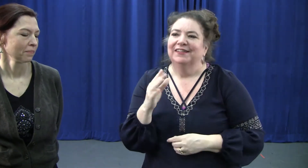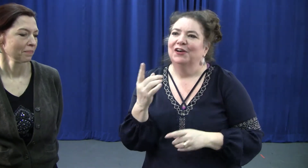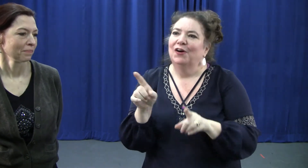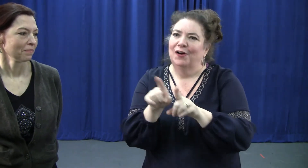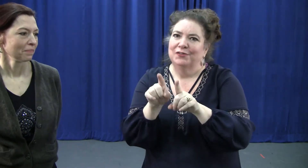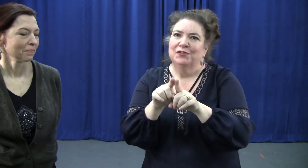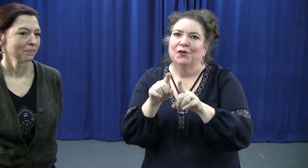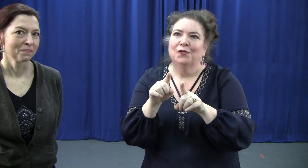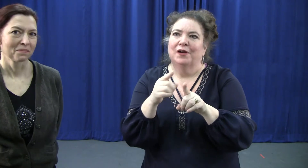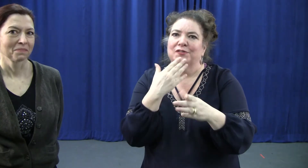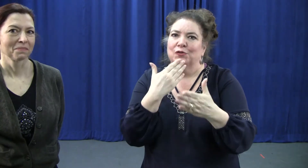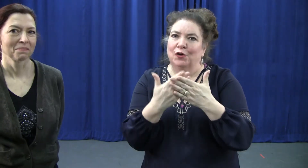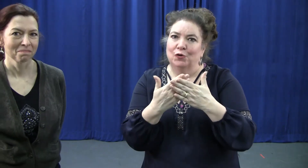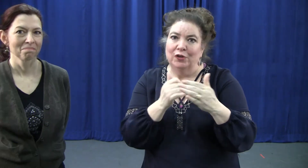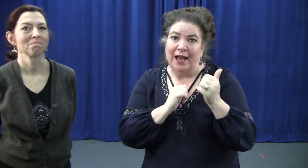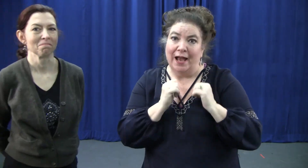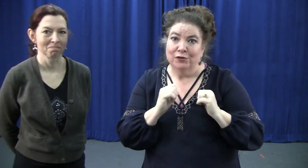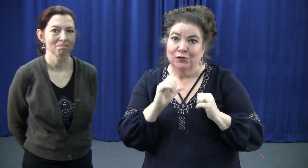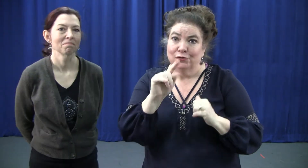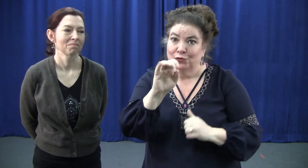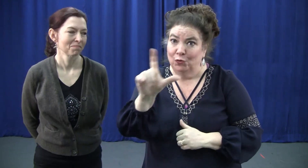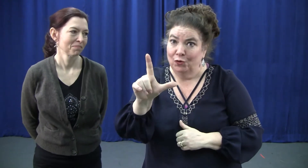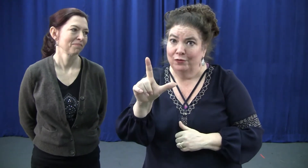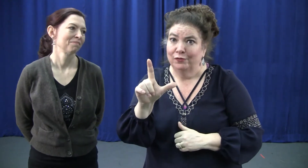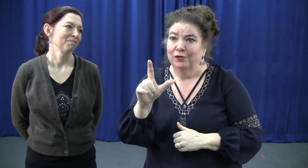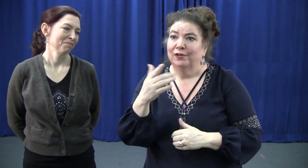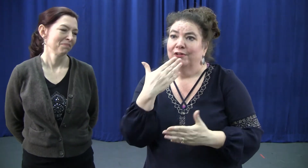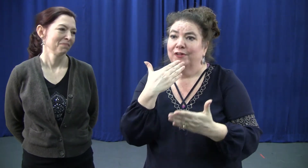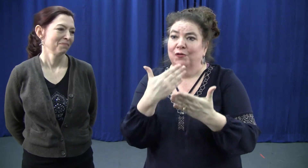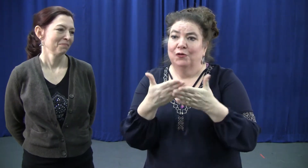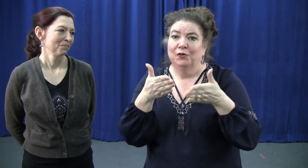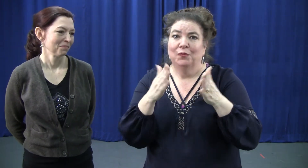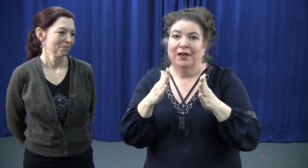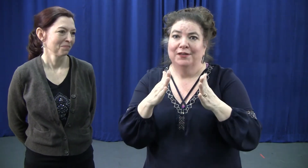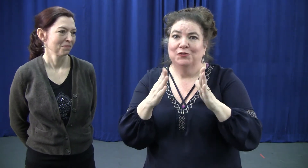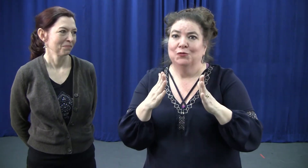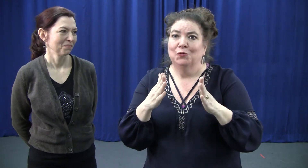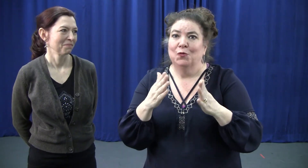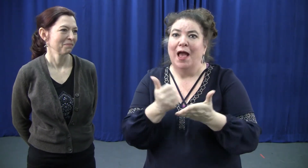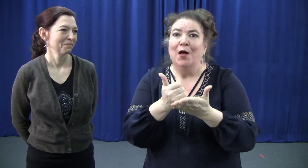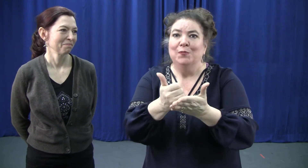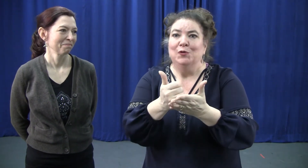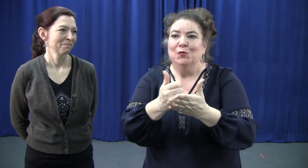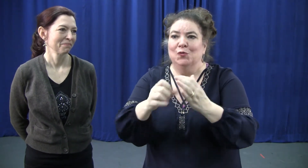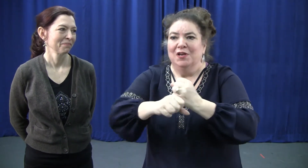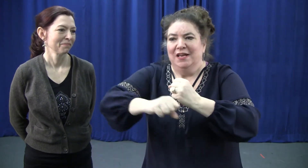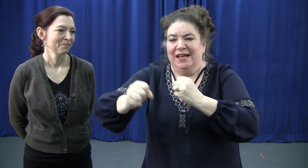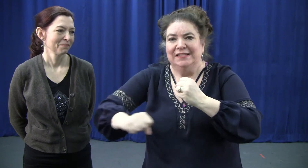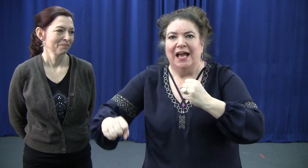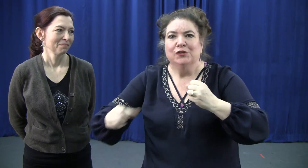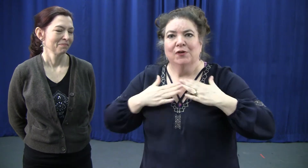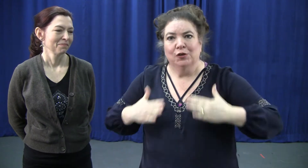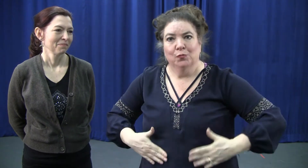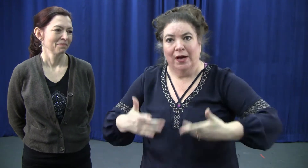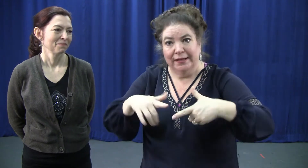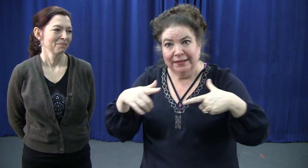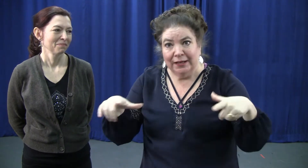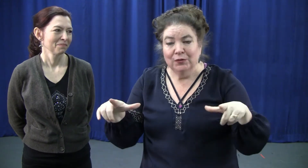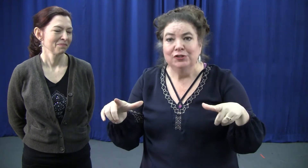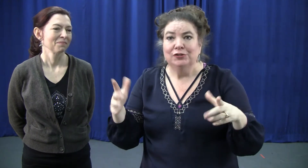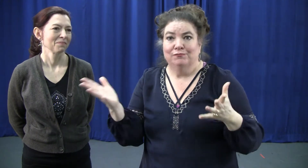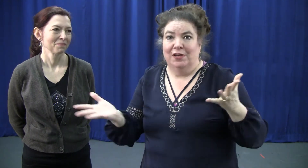They're also a good actor tool. They're a good way to help you exaggerate your body language and